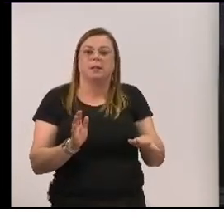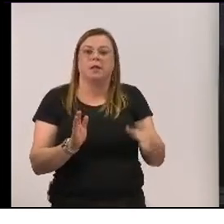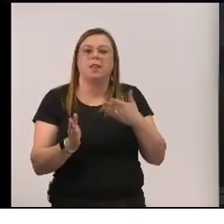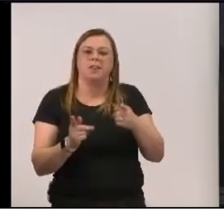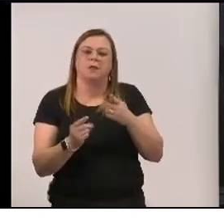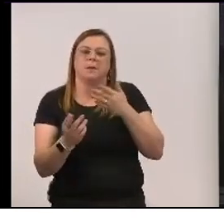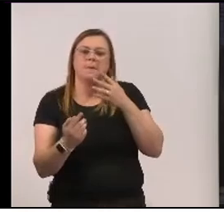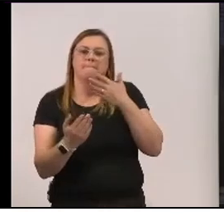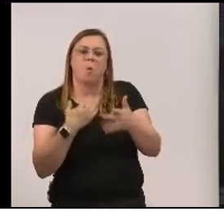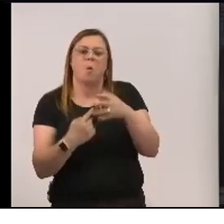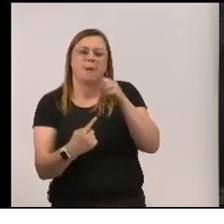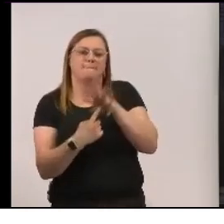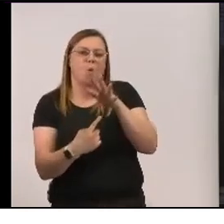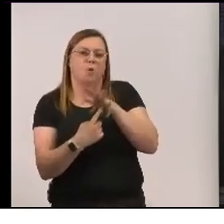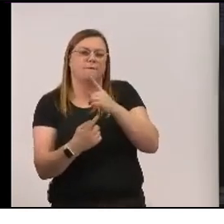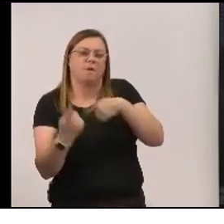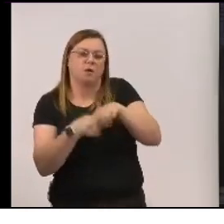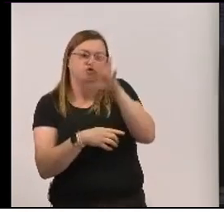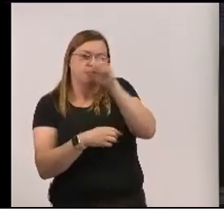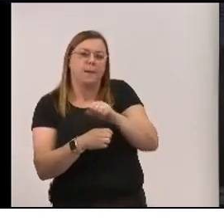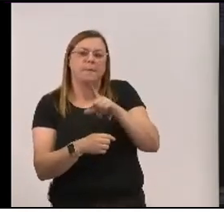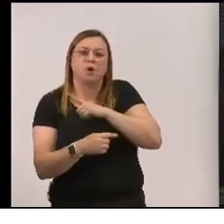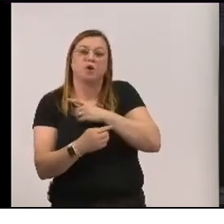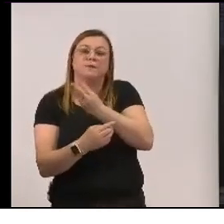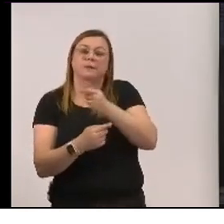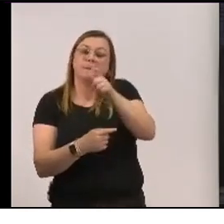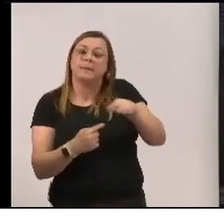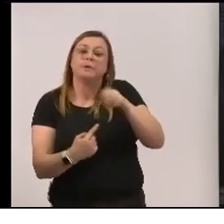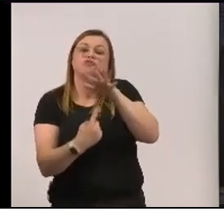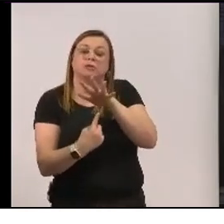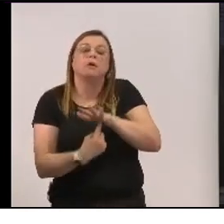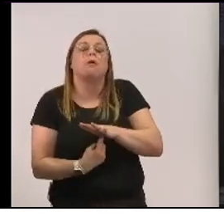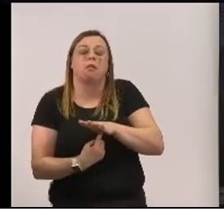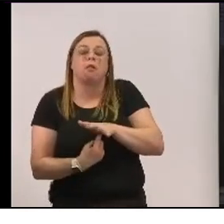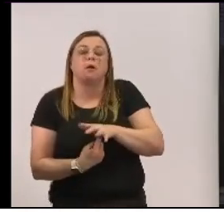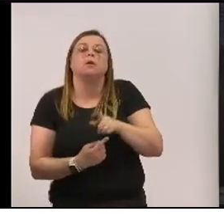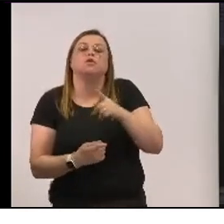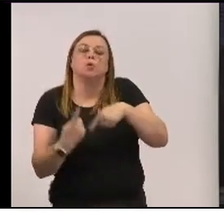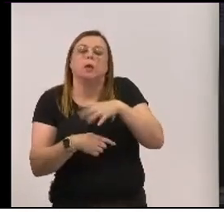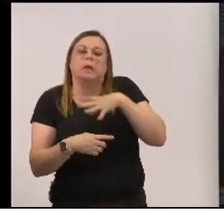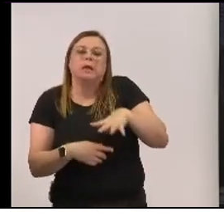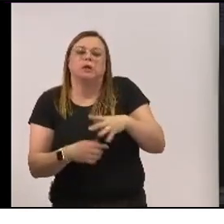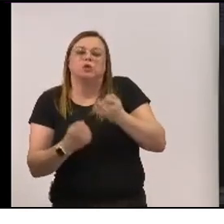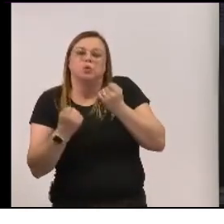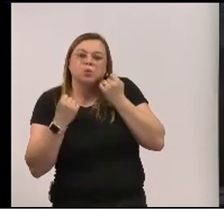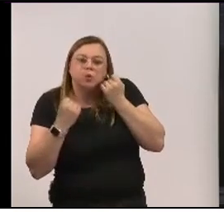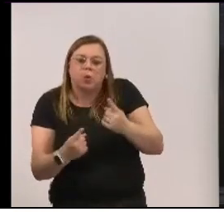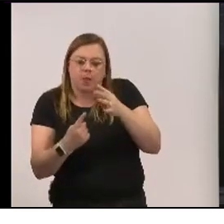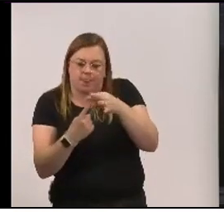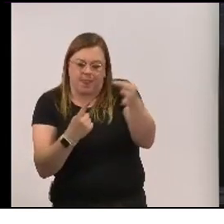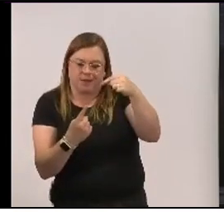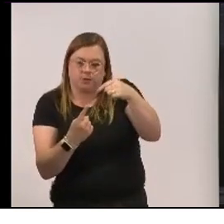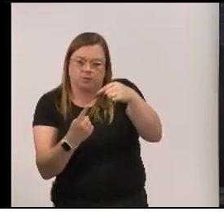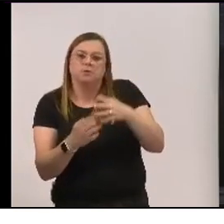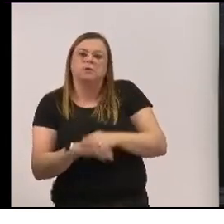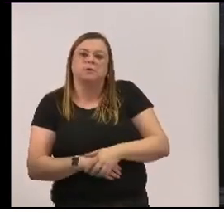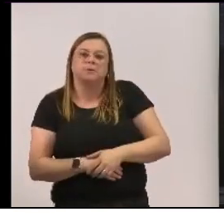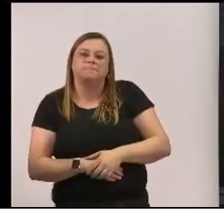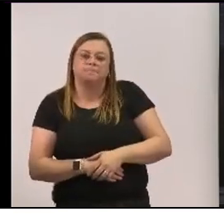importance for people. It's critical. And so we need to kind of understand that element of it as well.